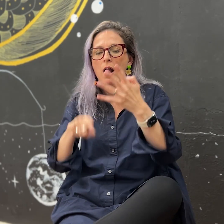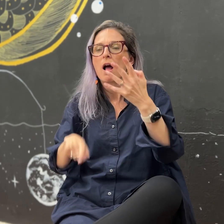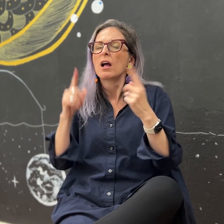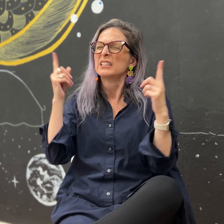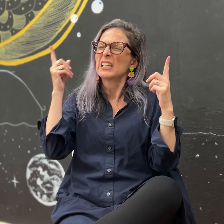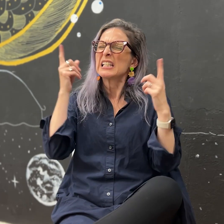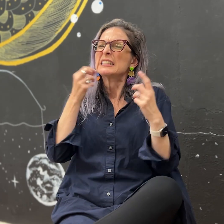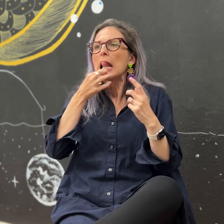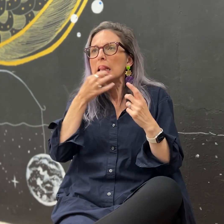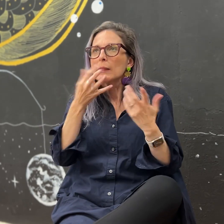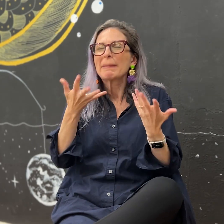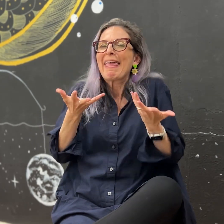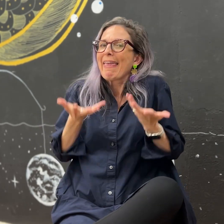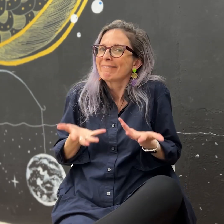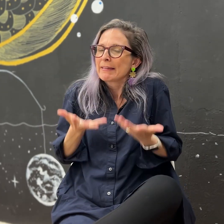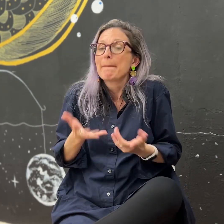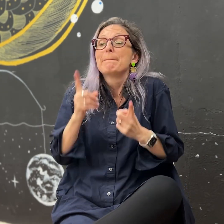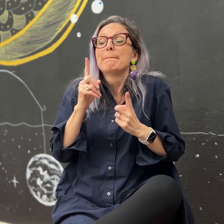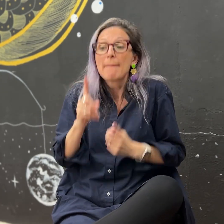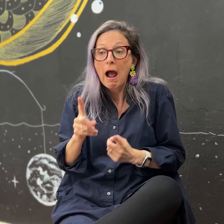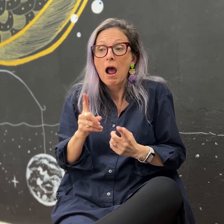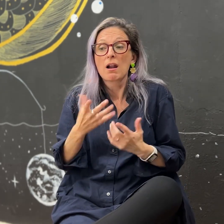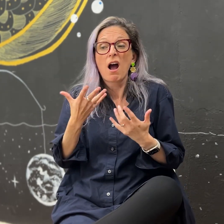so there is a bit of work involved.